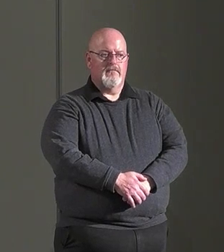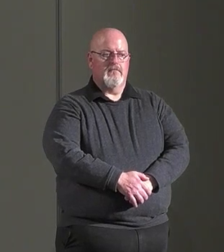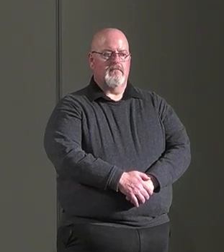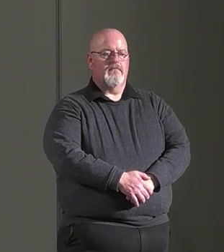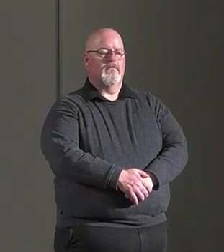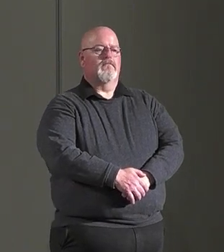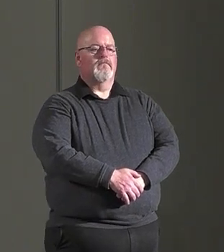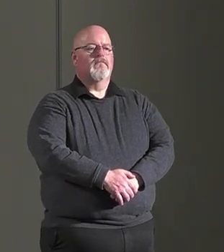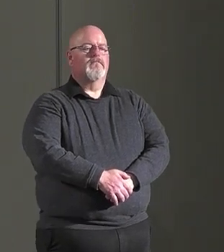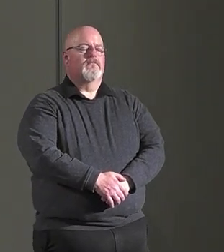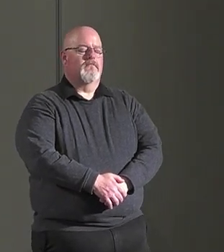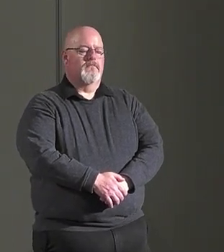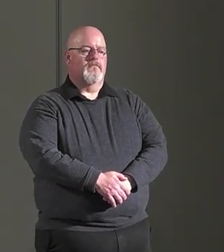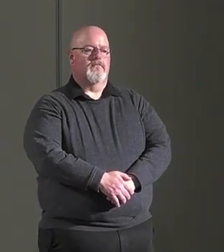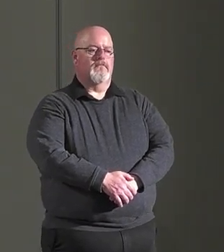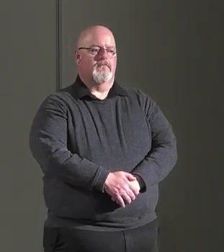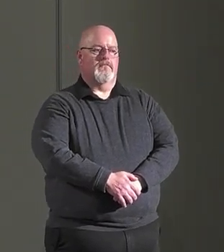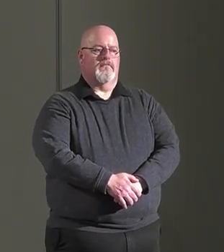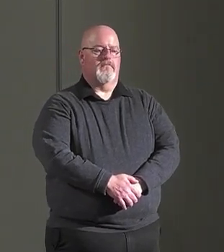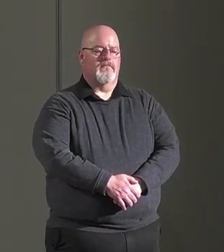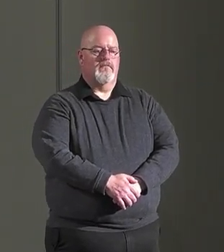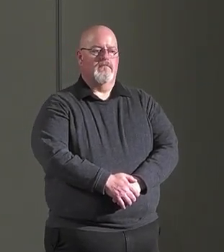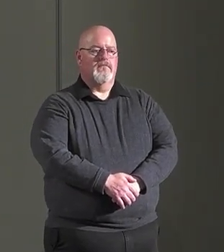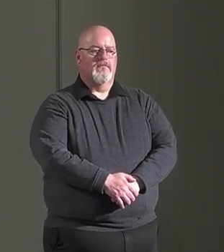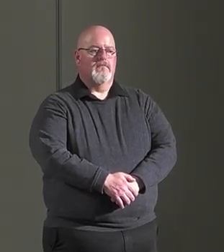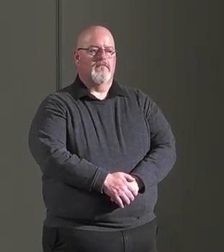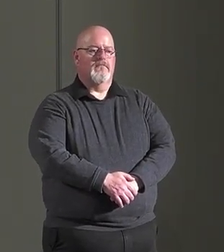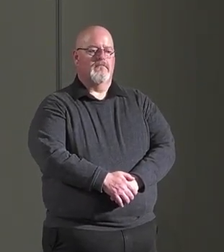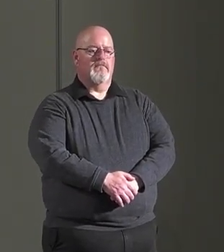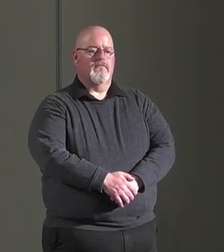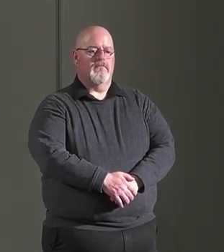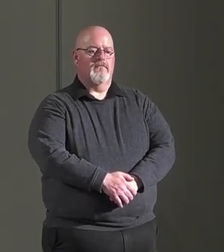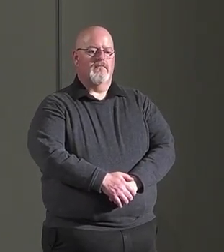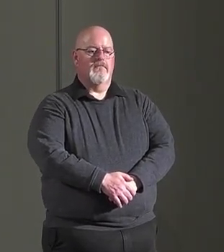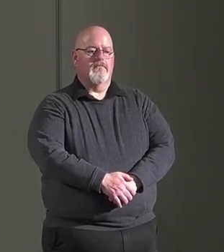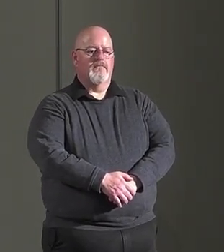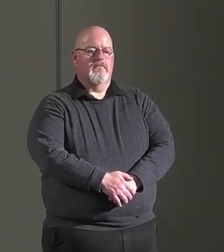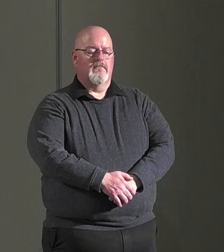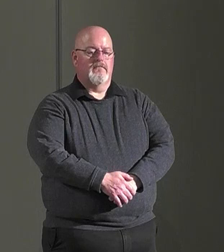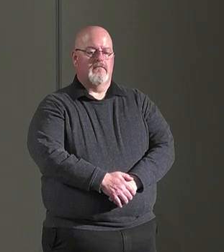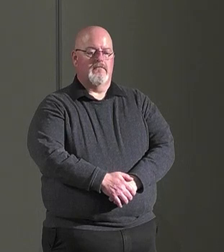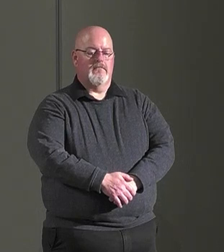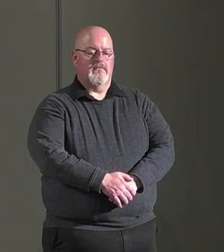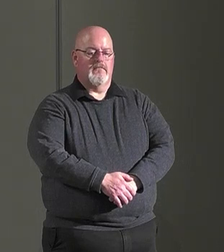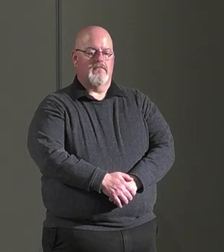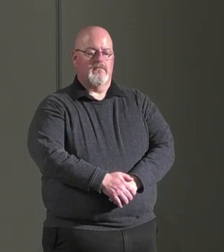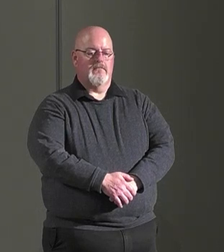help involve people from the beginning so we do not have these issues.